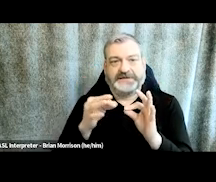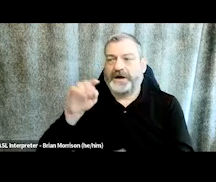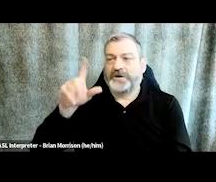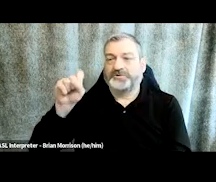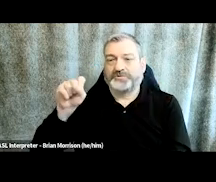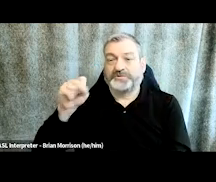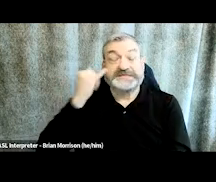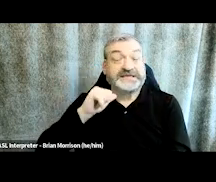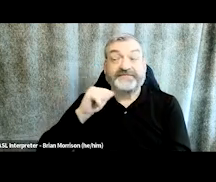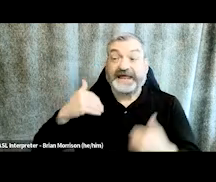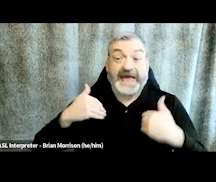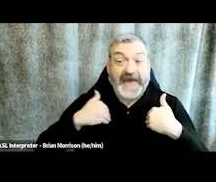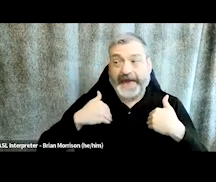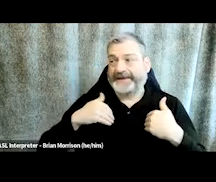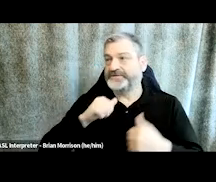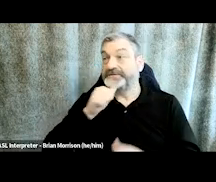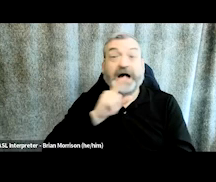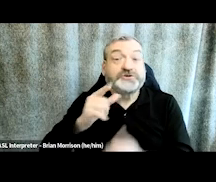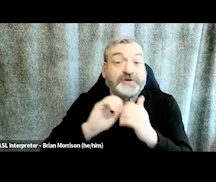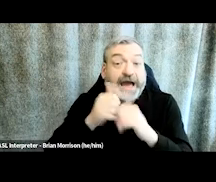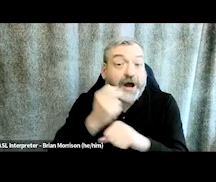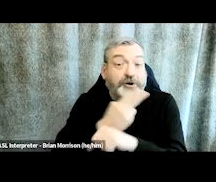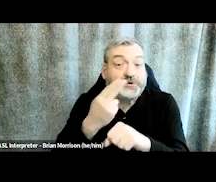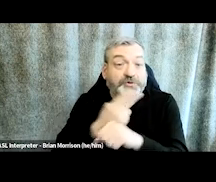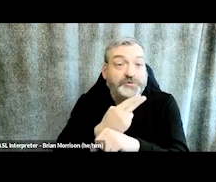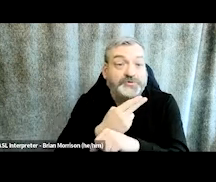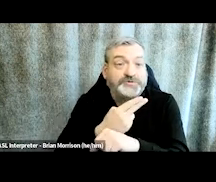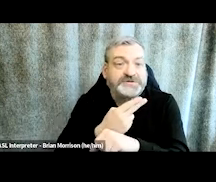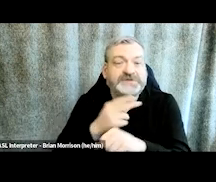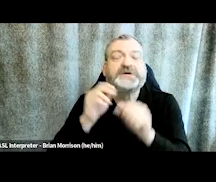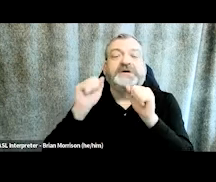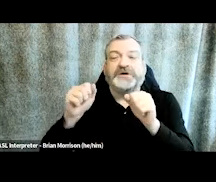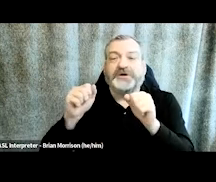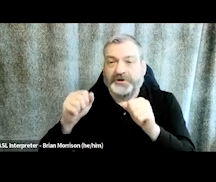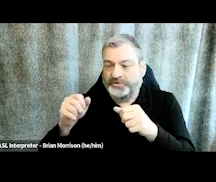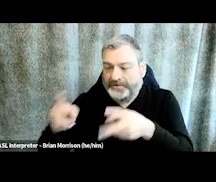to use it, you can always put the alt text of the image in the post itself.